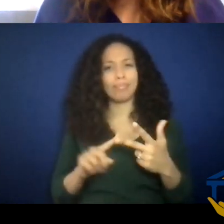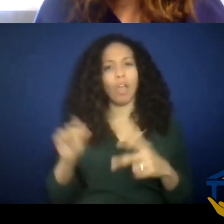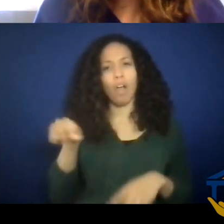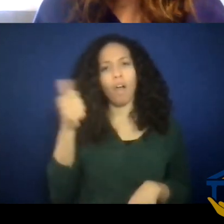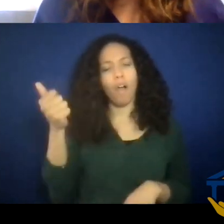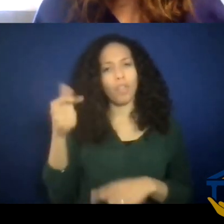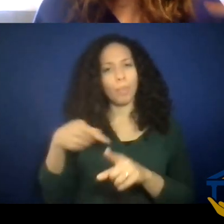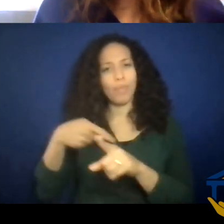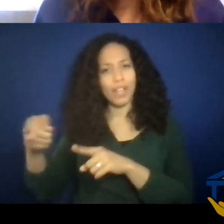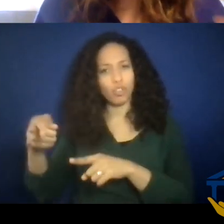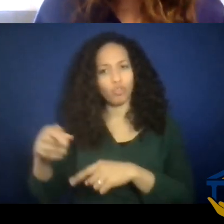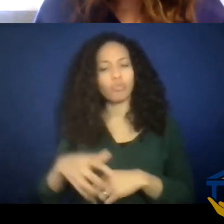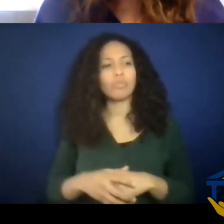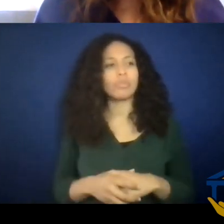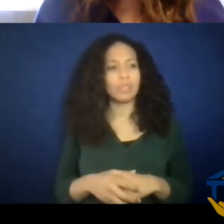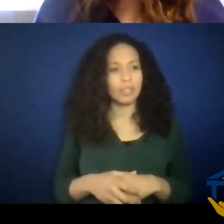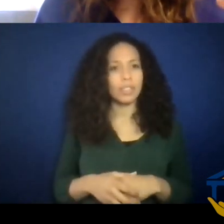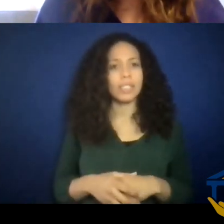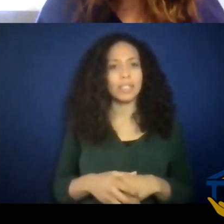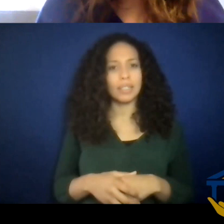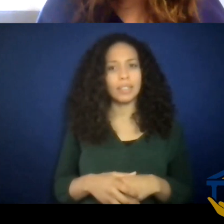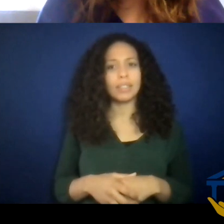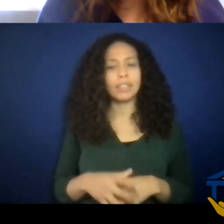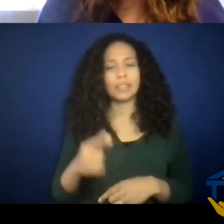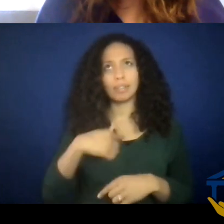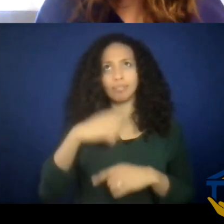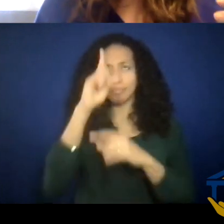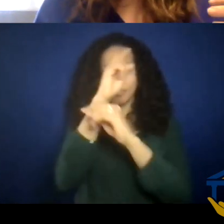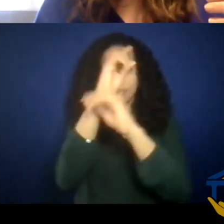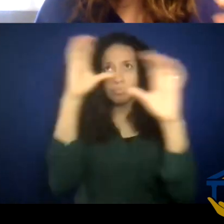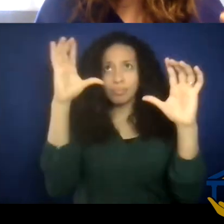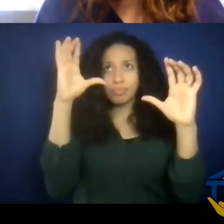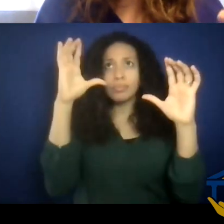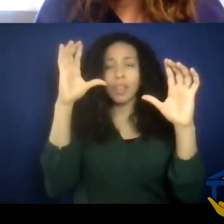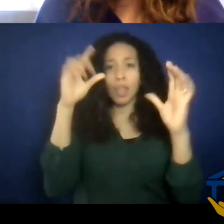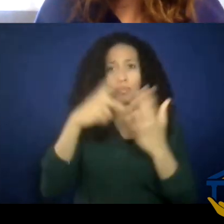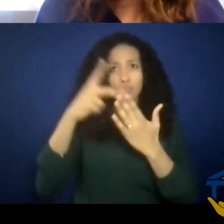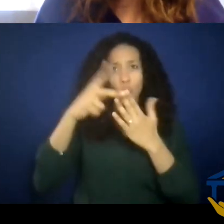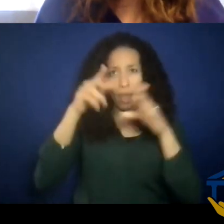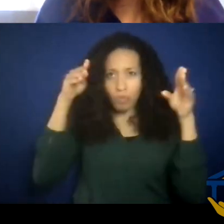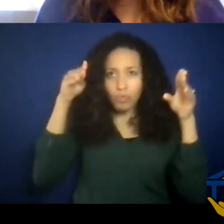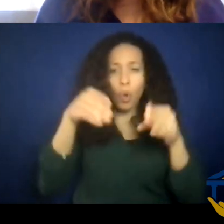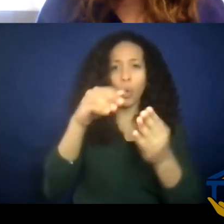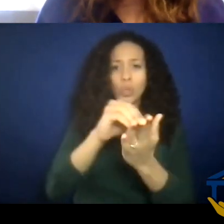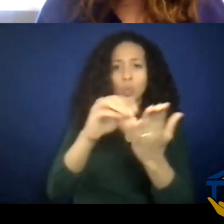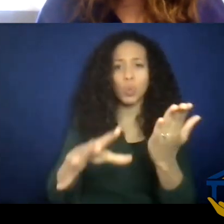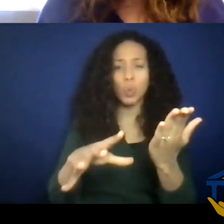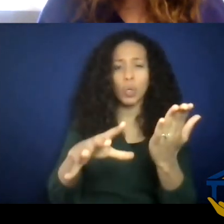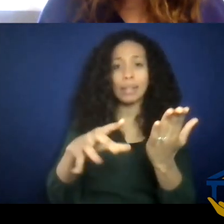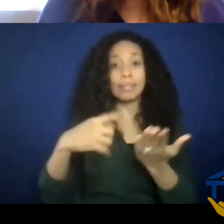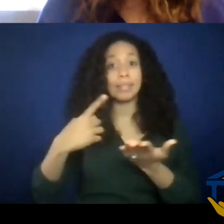thinking of student-focused programming sometimes the person that knows your child the best